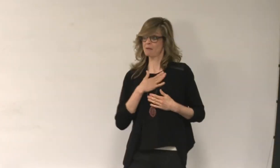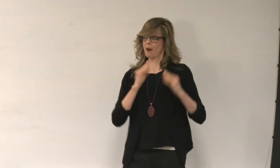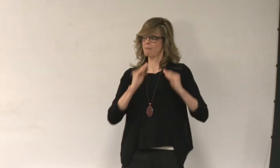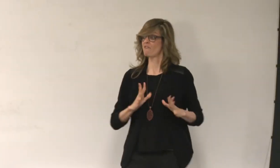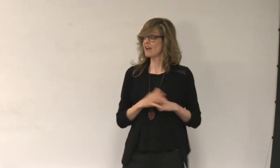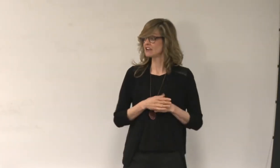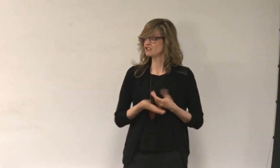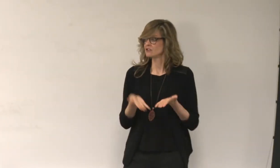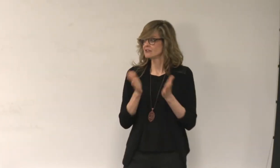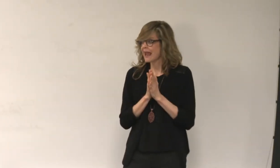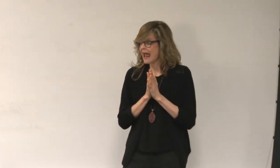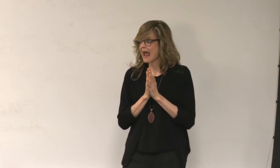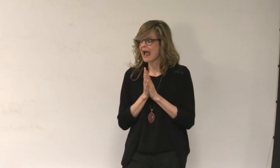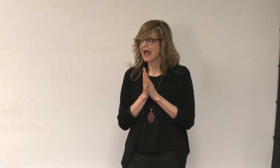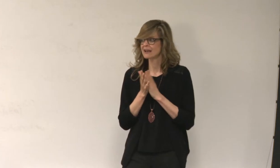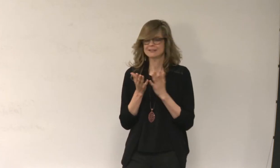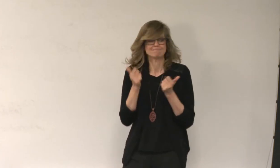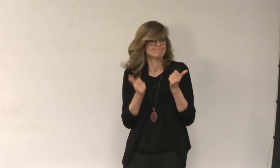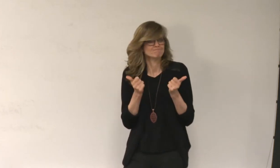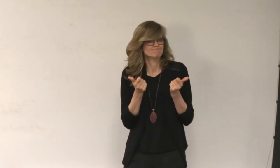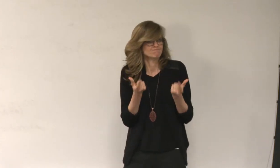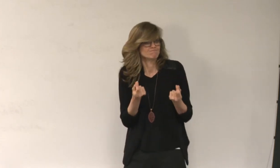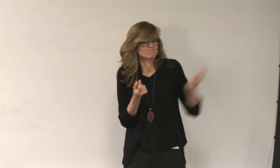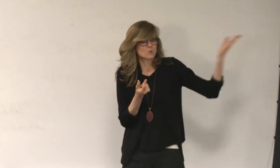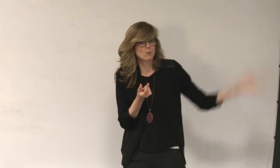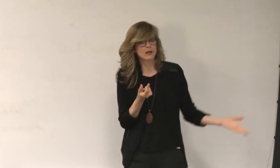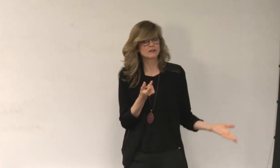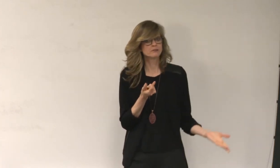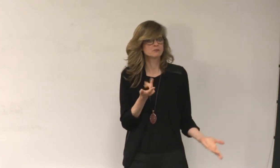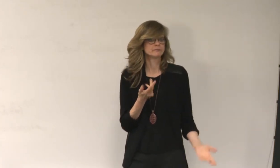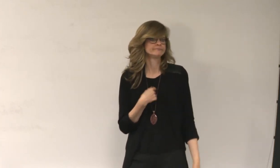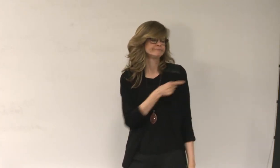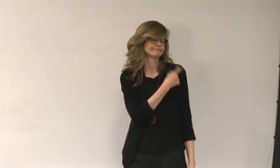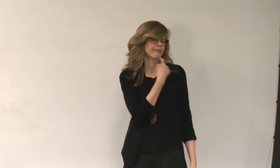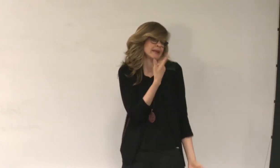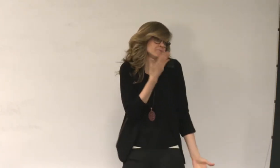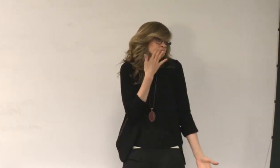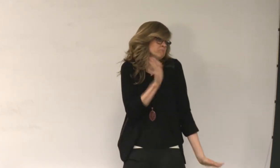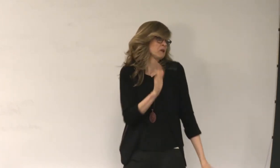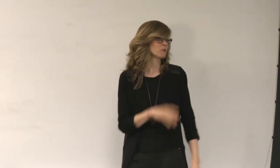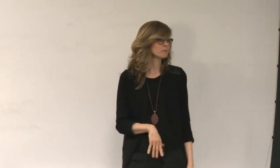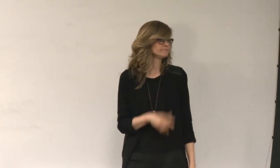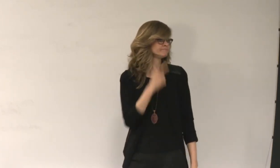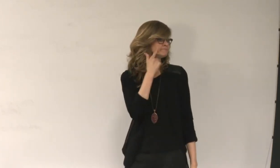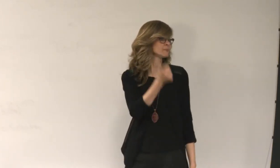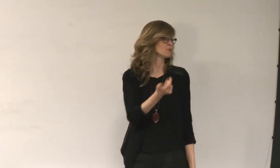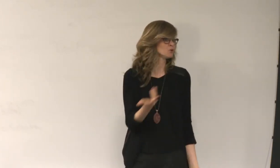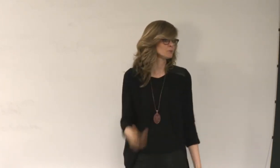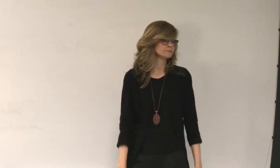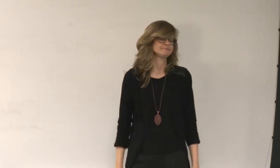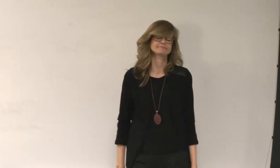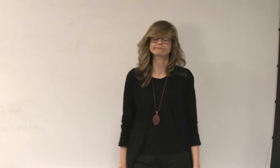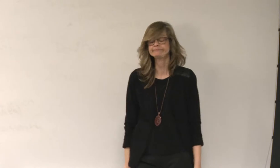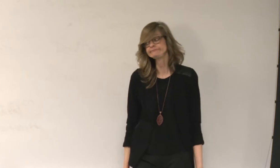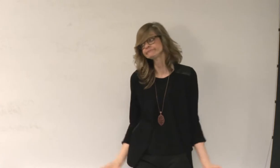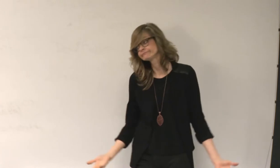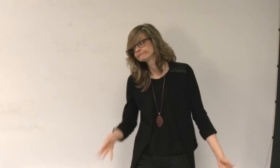SO, I WENT TO TALK TO MY PROFESSORS TO ASK WHAT THEIR OPINION WAS, AND THEY DIDN'T KNOW EITHER. THEY SAID, "IT'S REALLY YOUR CHOICE."